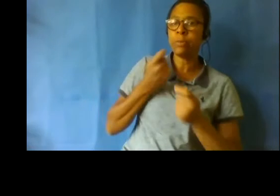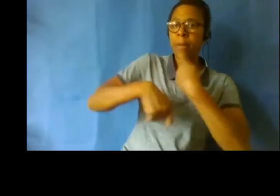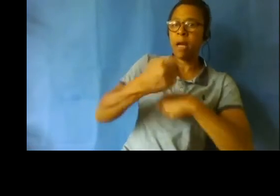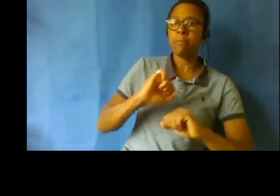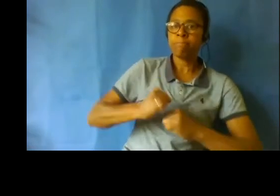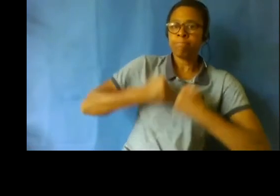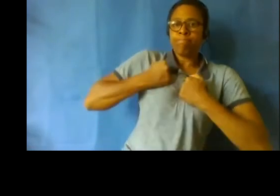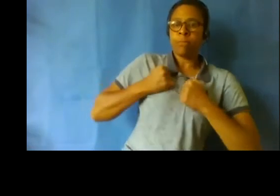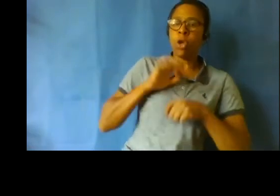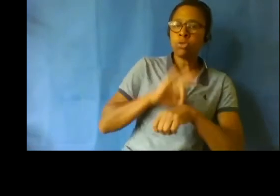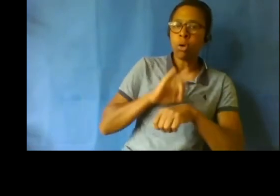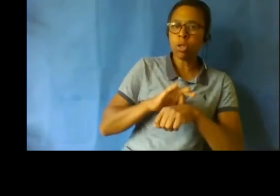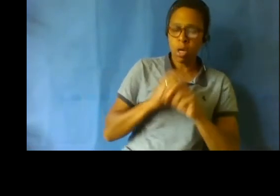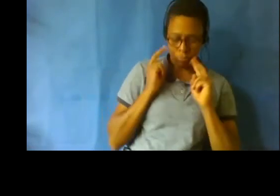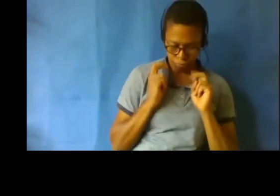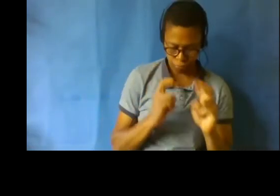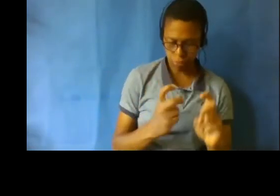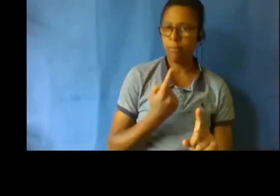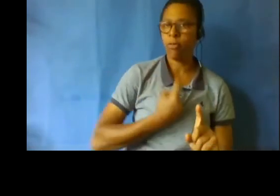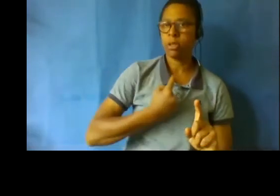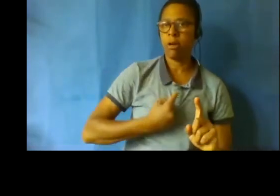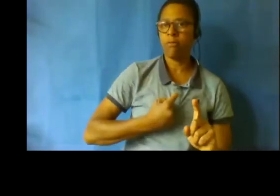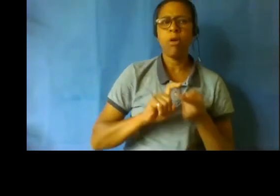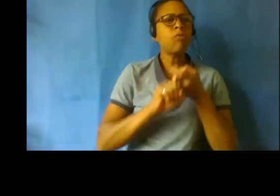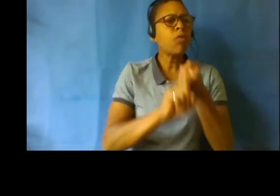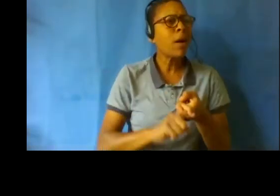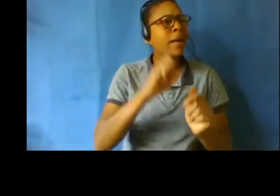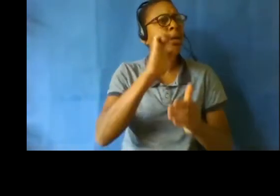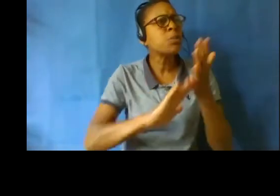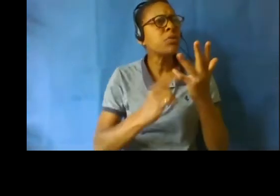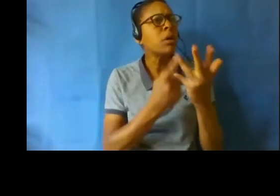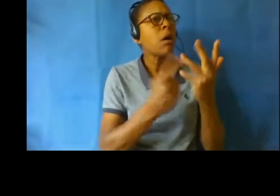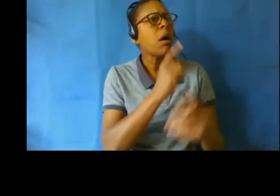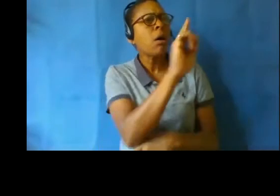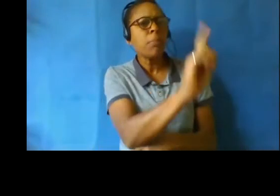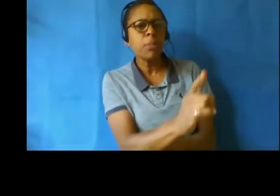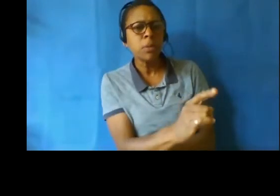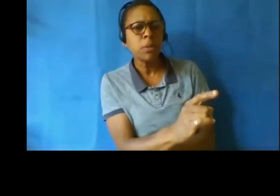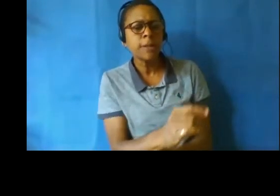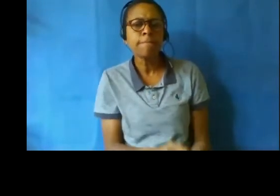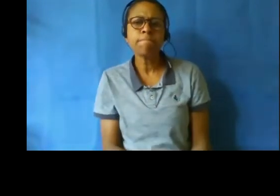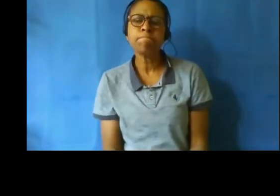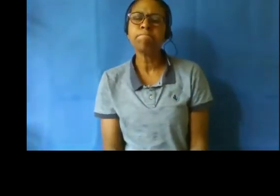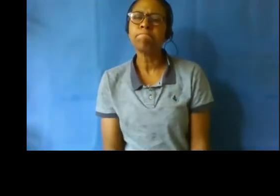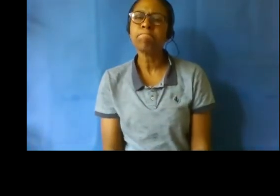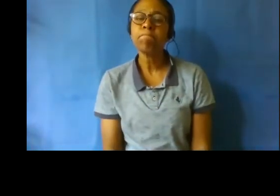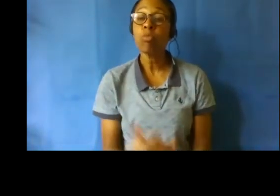the experiences of other black people recently I was put on progesterone because I've been taking testosterone